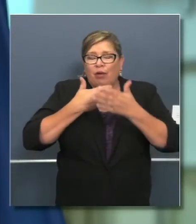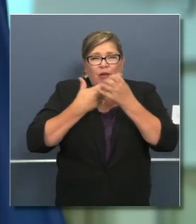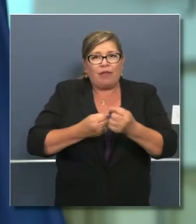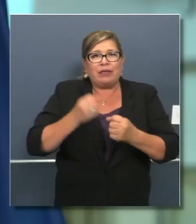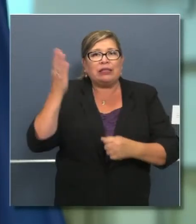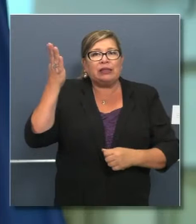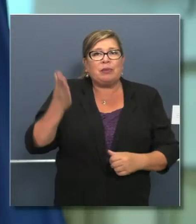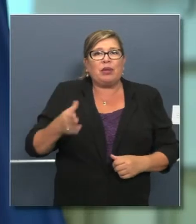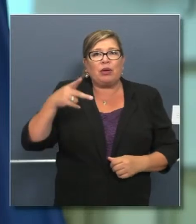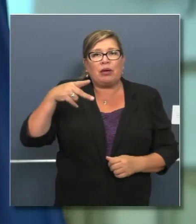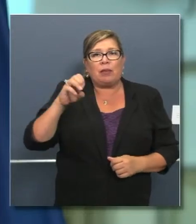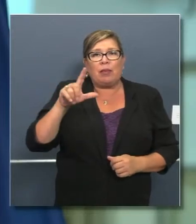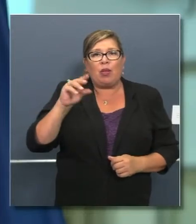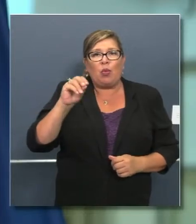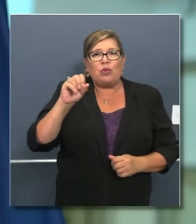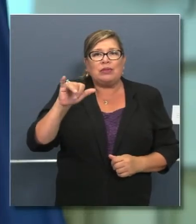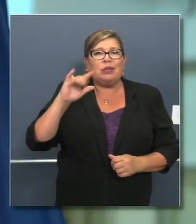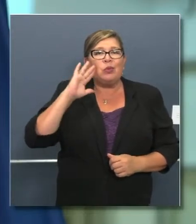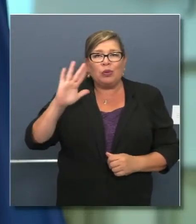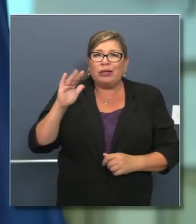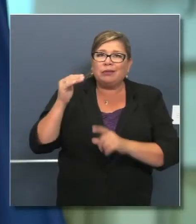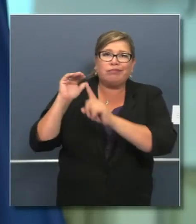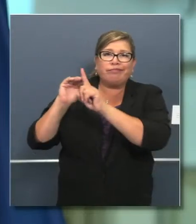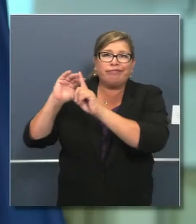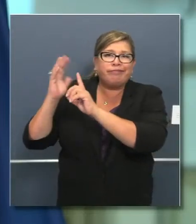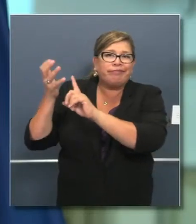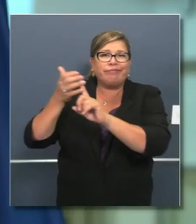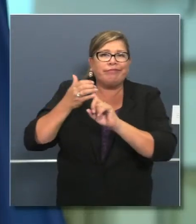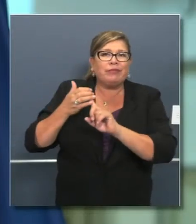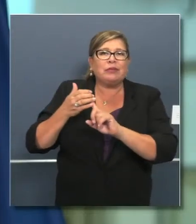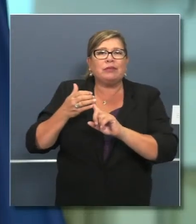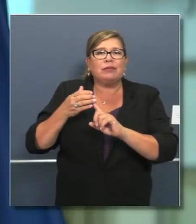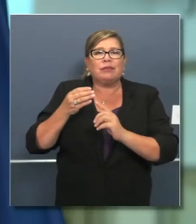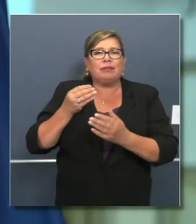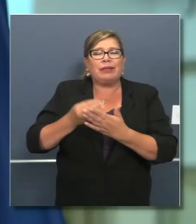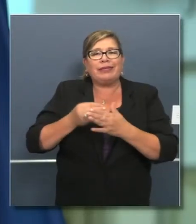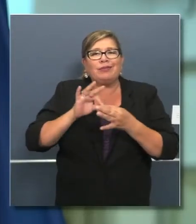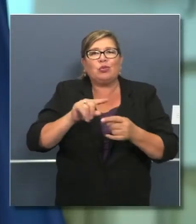something done it doesn't matter to me what one individual may be saying about testing and their